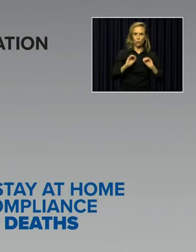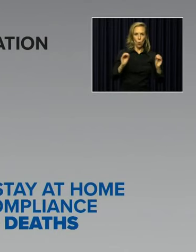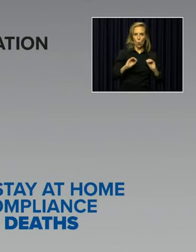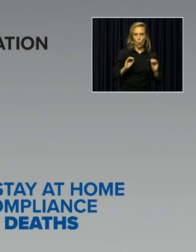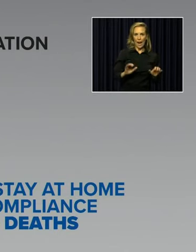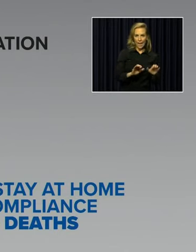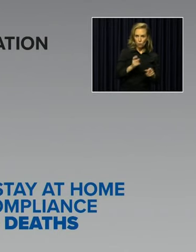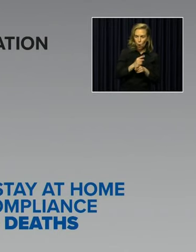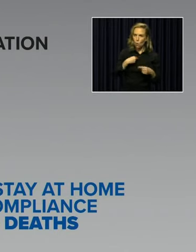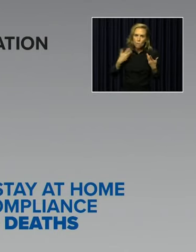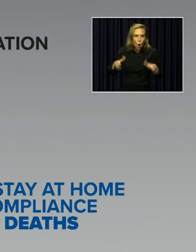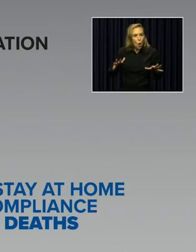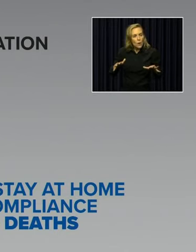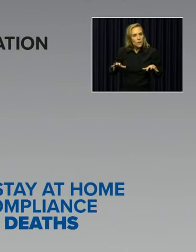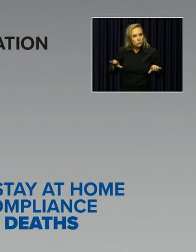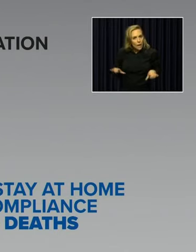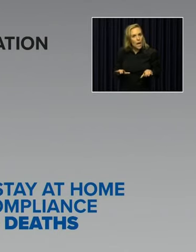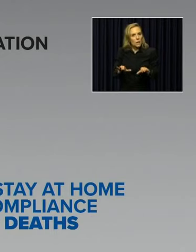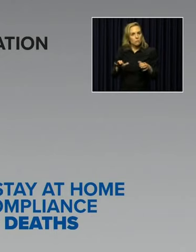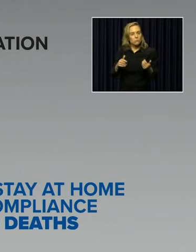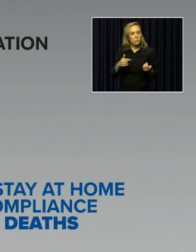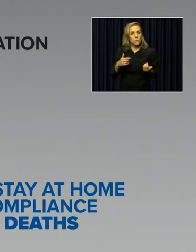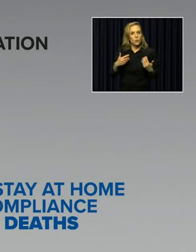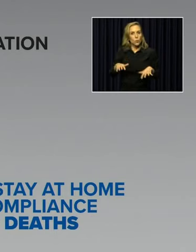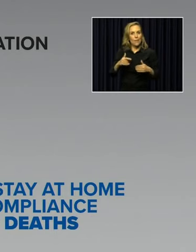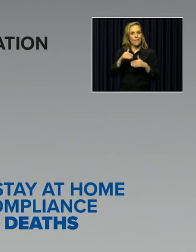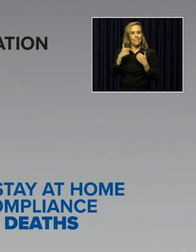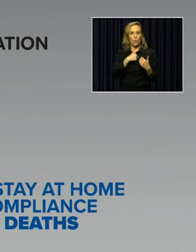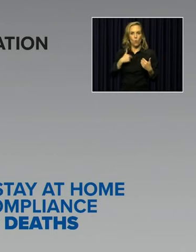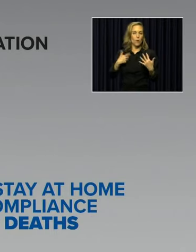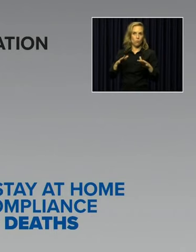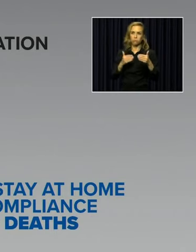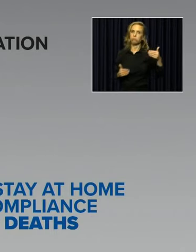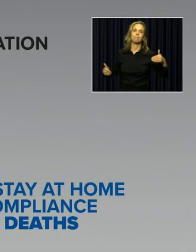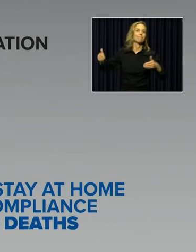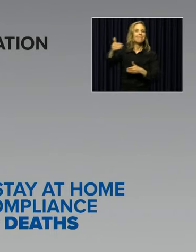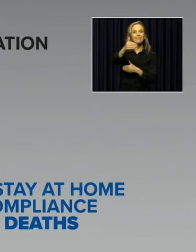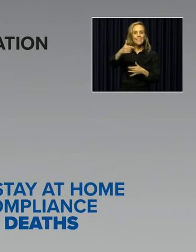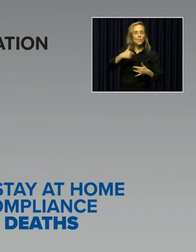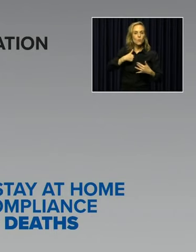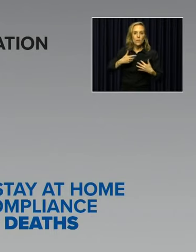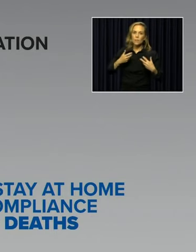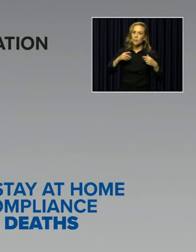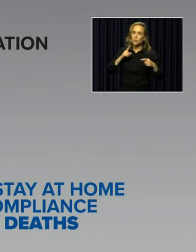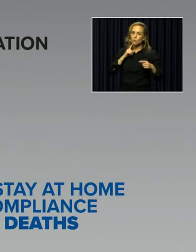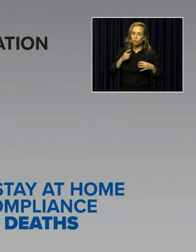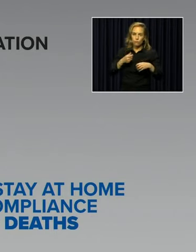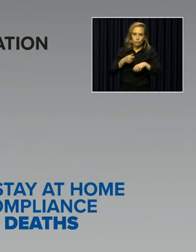AND HOW GREAT WOULD IT BE -- IT'S TOUGH TO THINK SOMETHING WOULD BE GREAT GIFFEN WHAT WE'RE